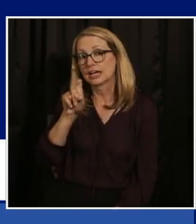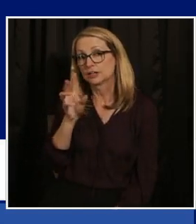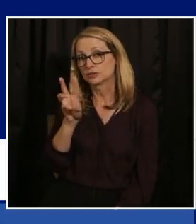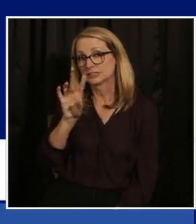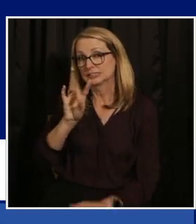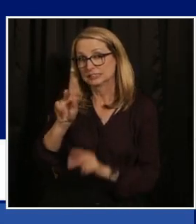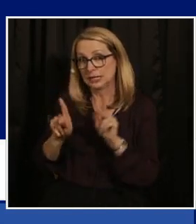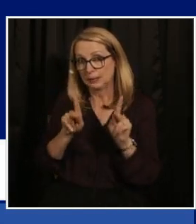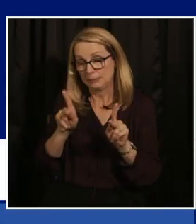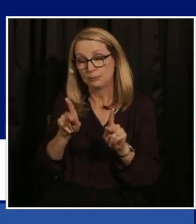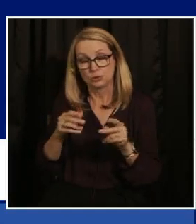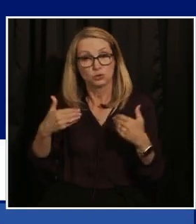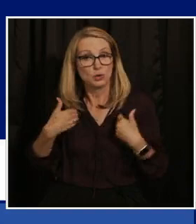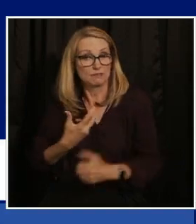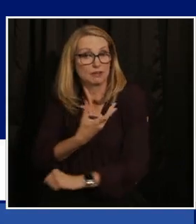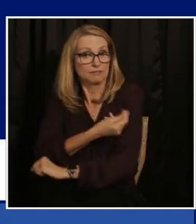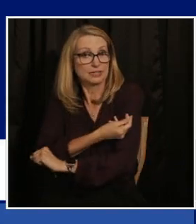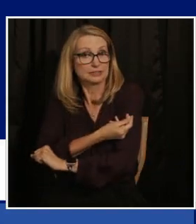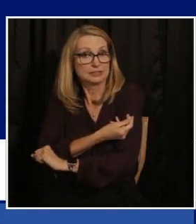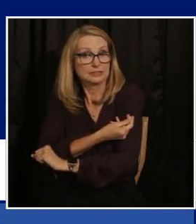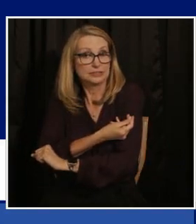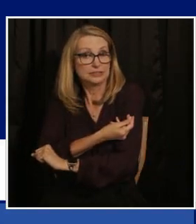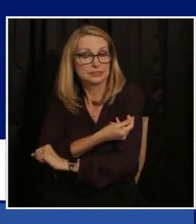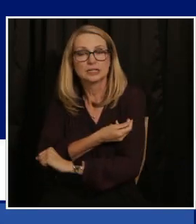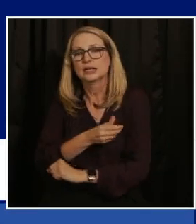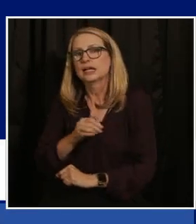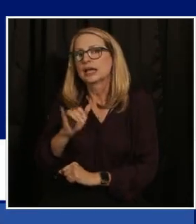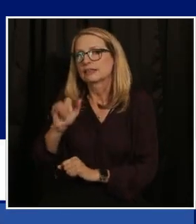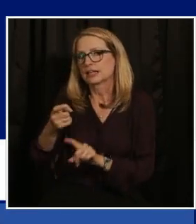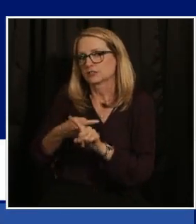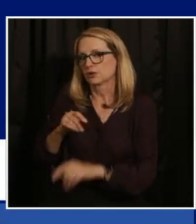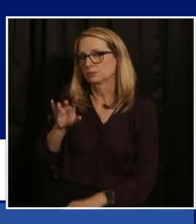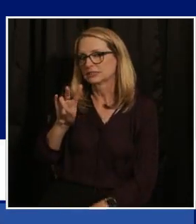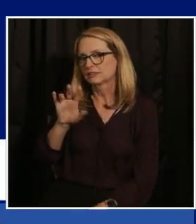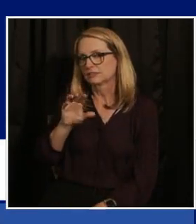are vaccinated that comes out of the 75 percent of the population so most the population's vaccinated